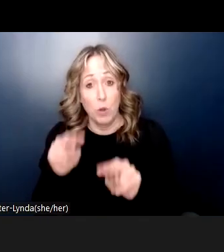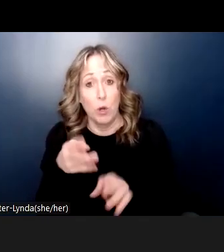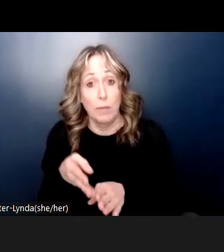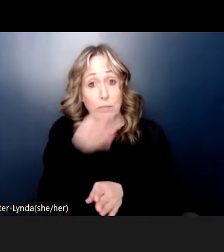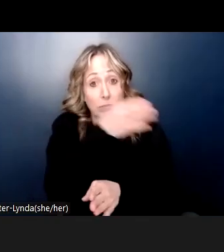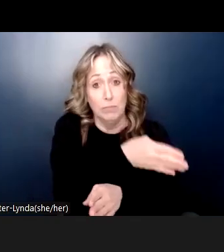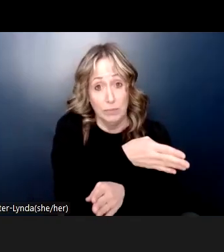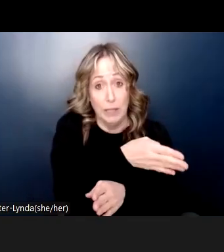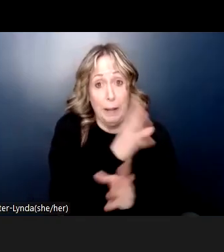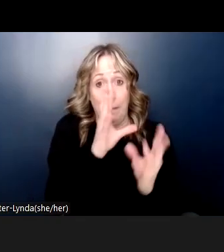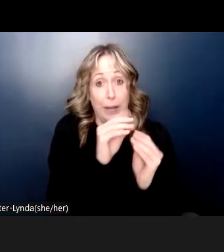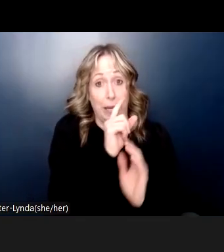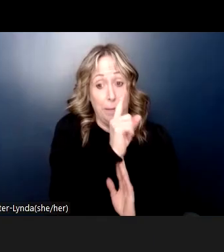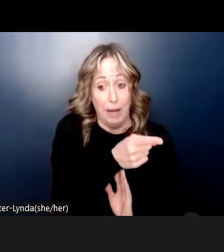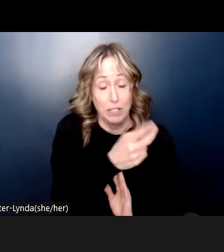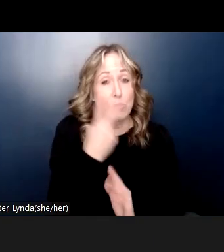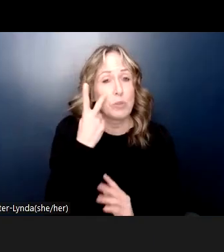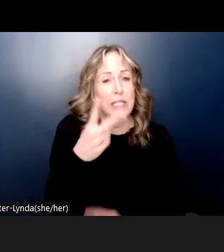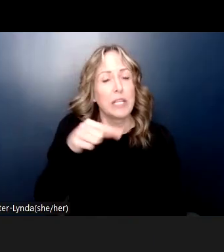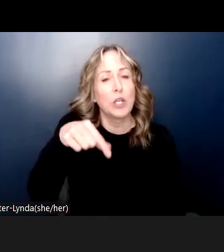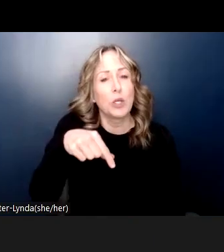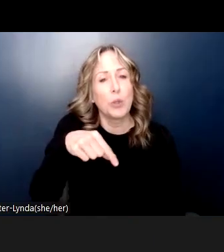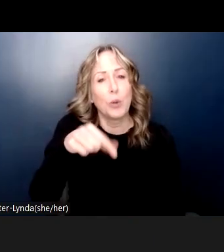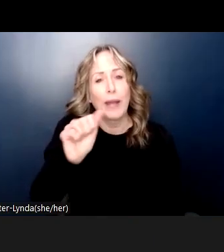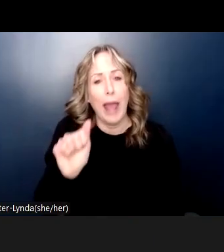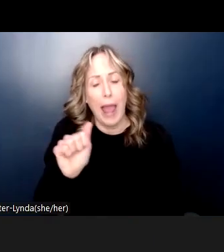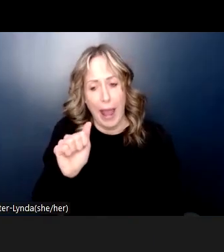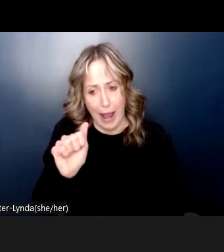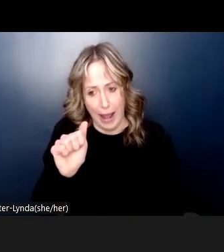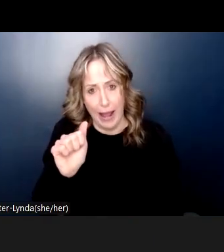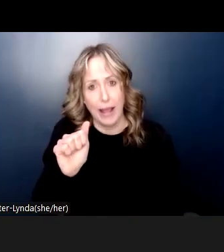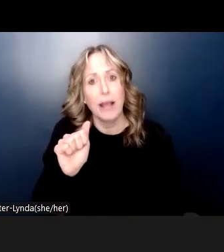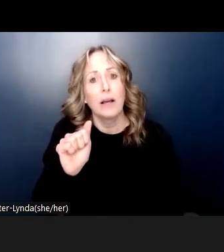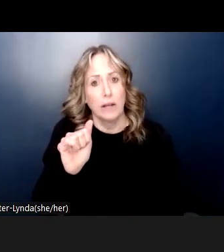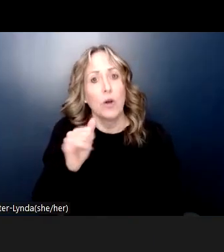meeting minutes, you will see the Q&A that were asked in the chat were answered and included,